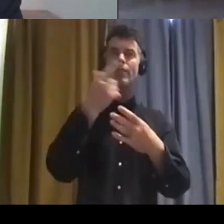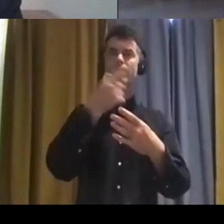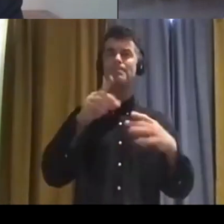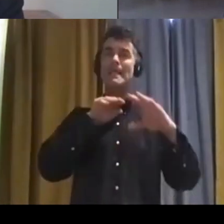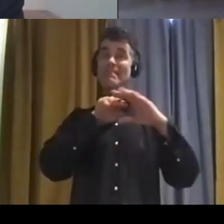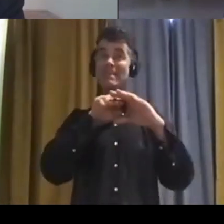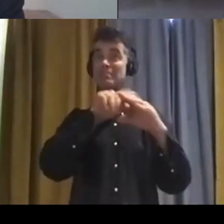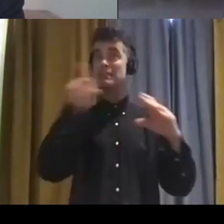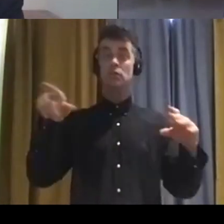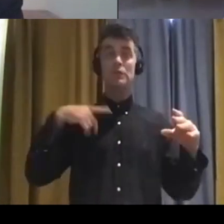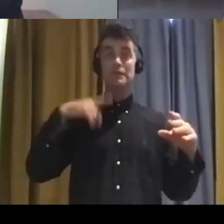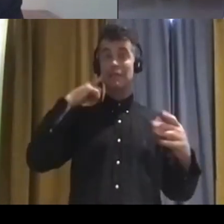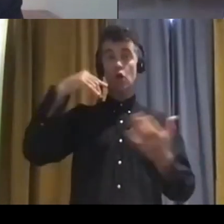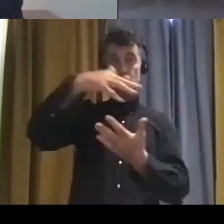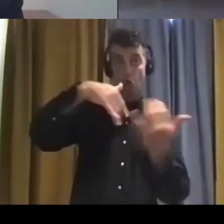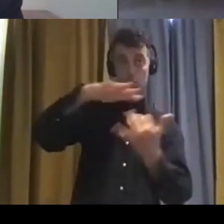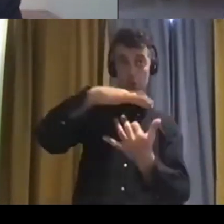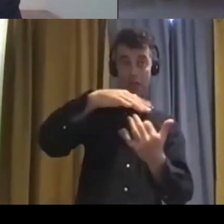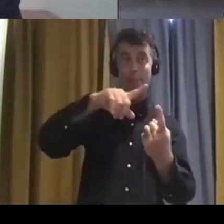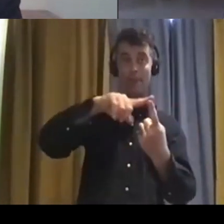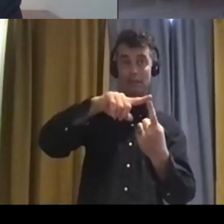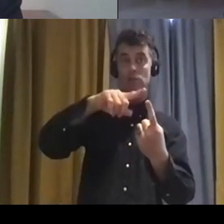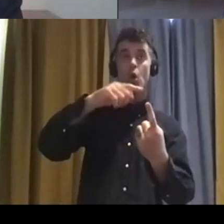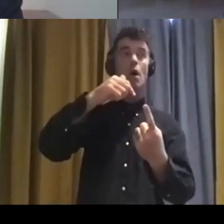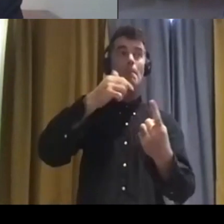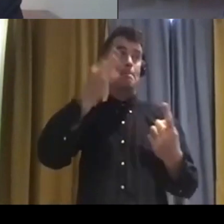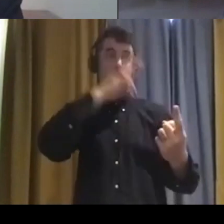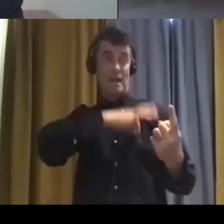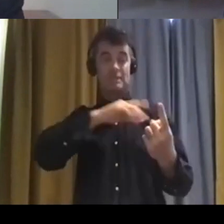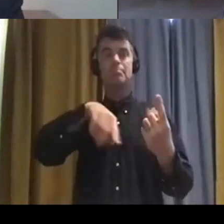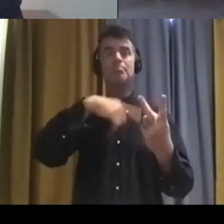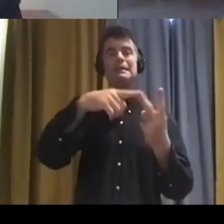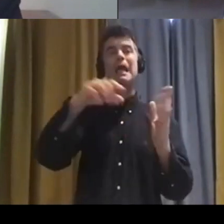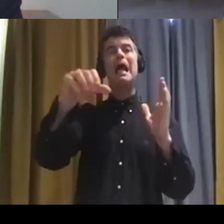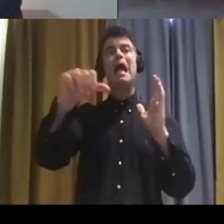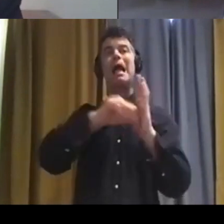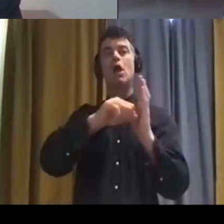and economic return on their investment. So today we're here to really explore those two